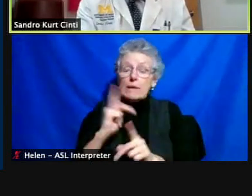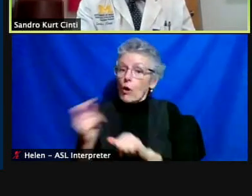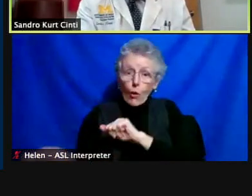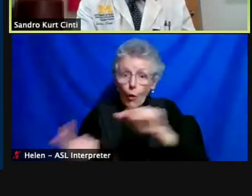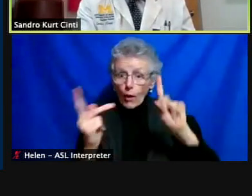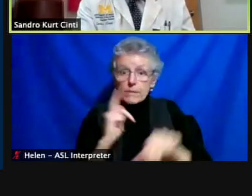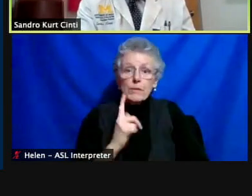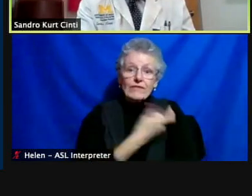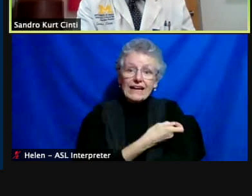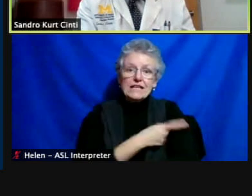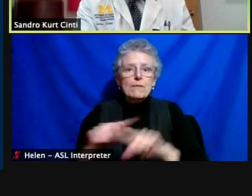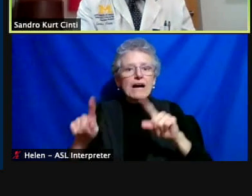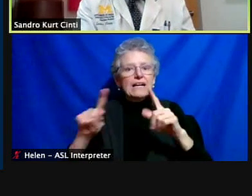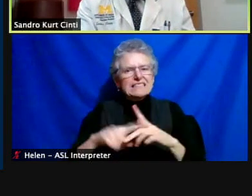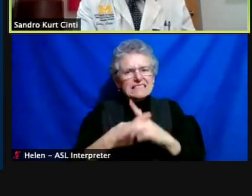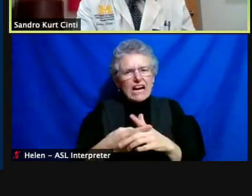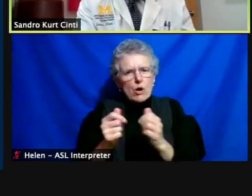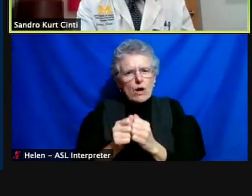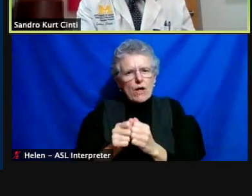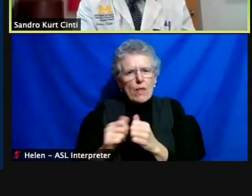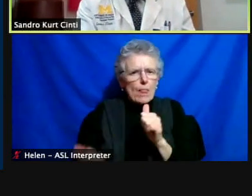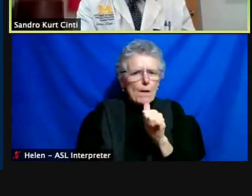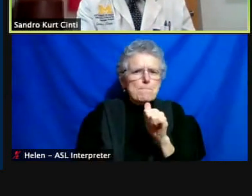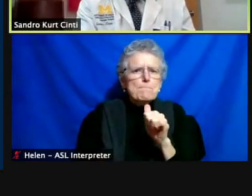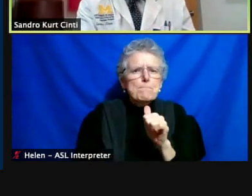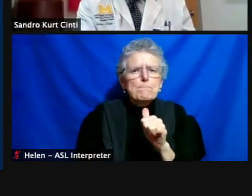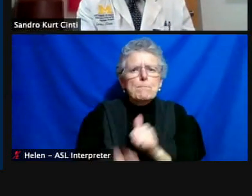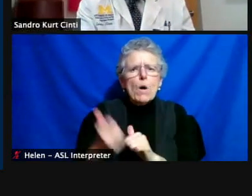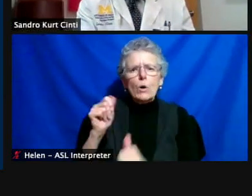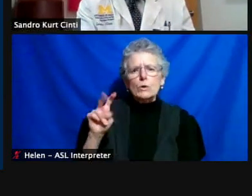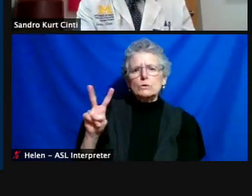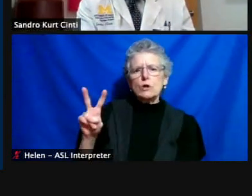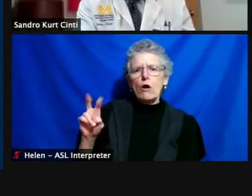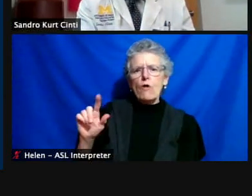But start with our most vulnerable. Yeah, I would just reiterate that.